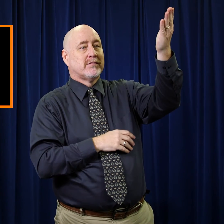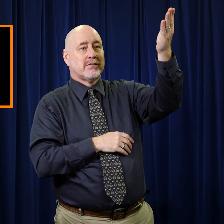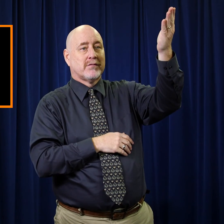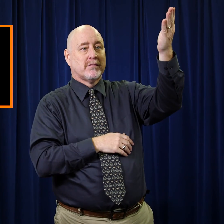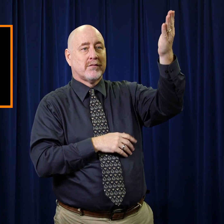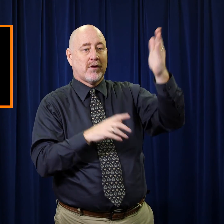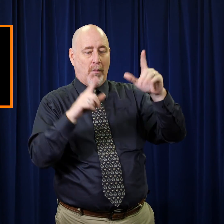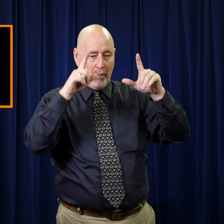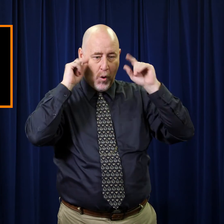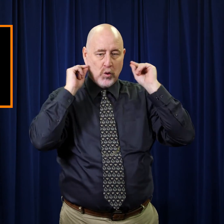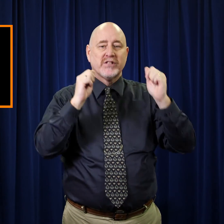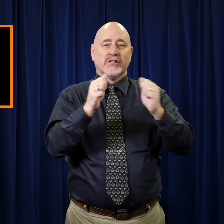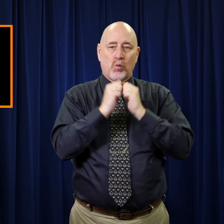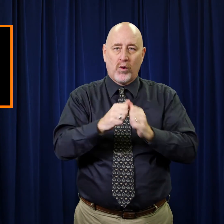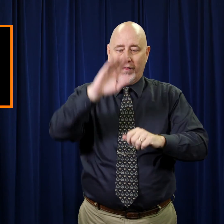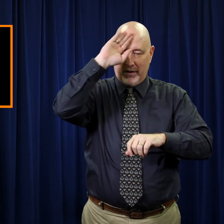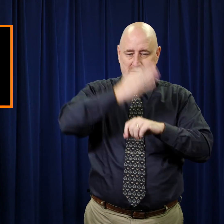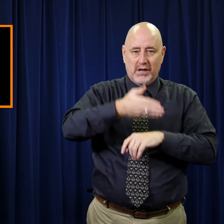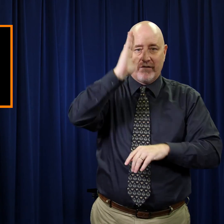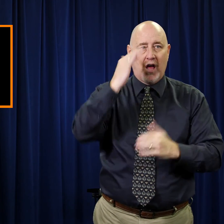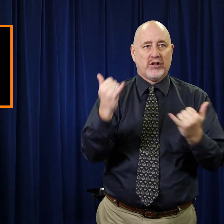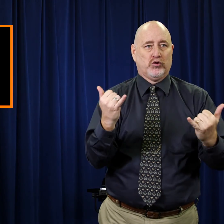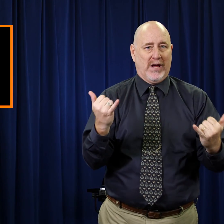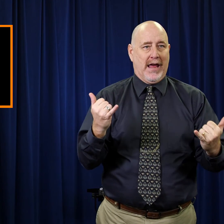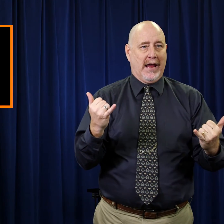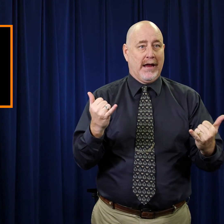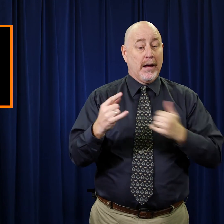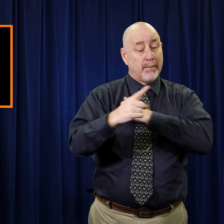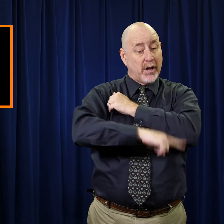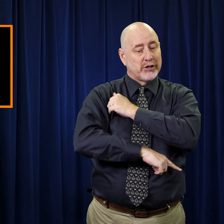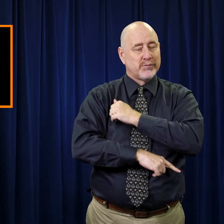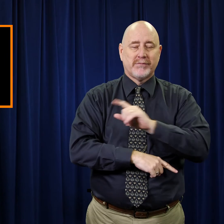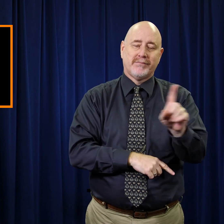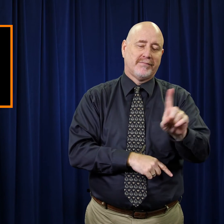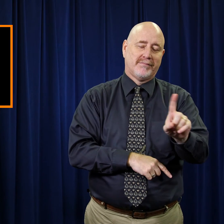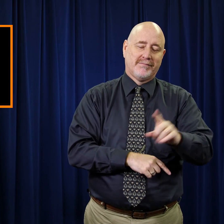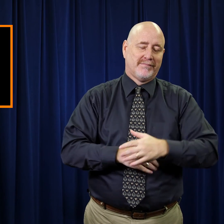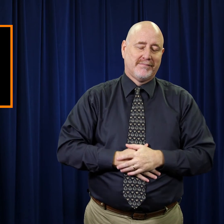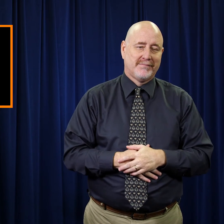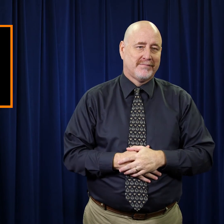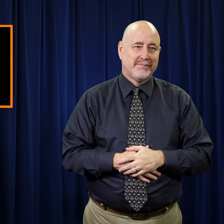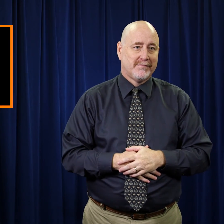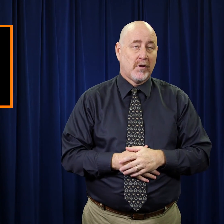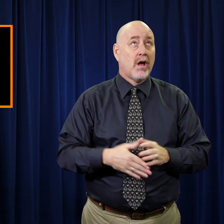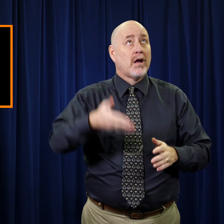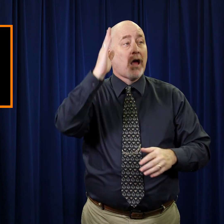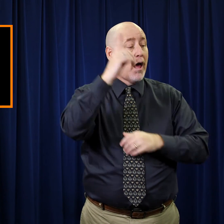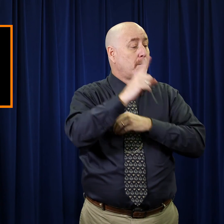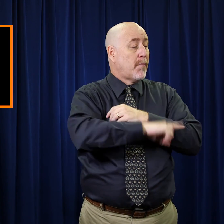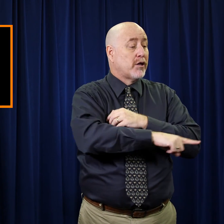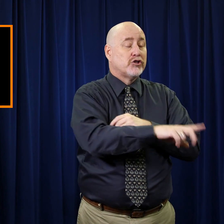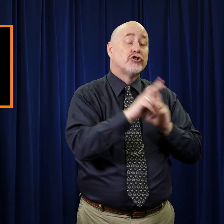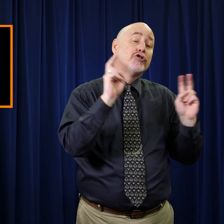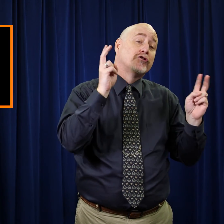mountain. And Moses is with the Son of God today. Punishment? What God did was to